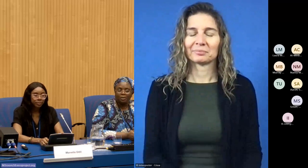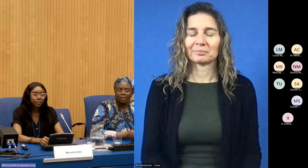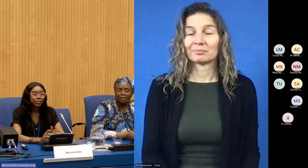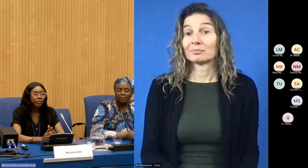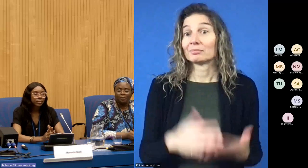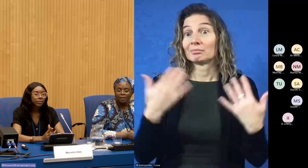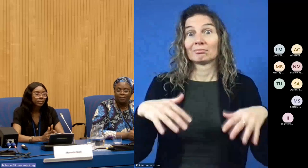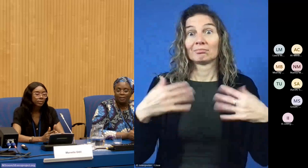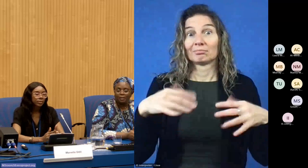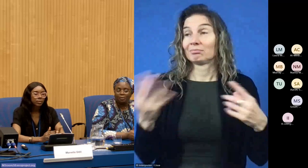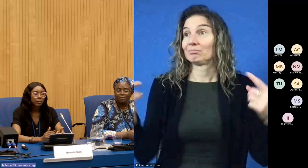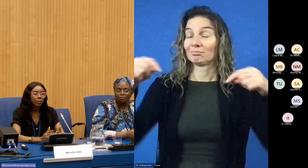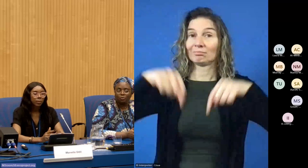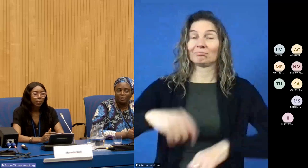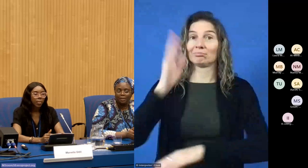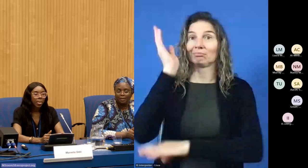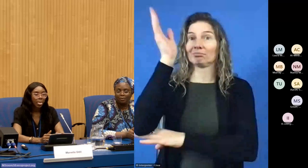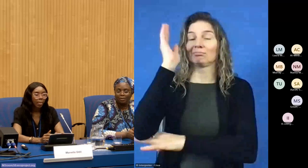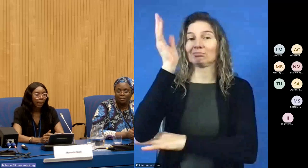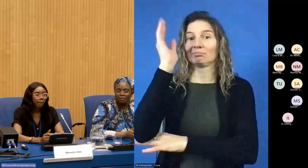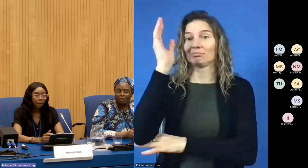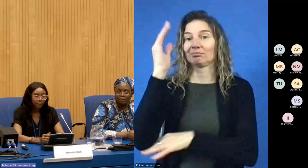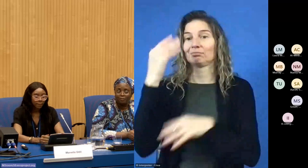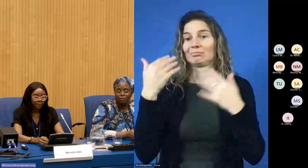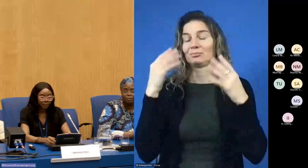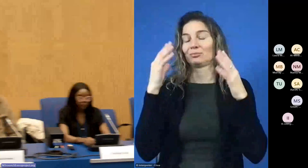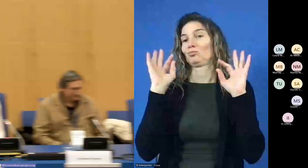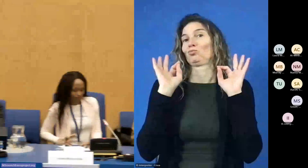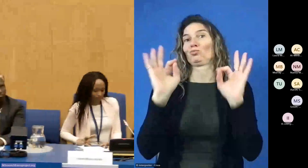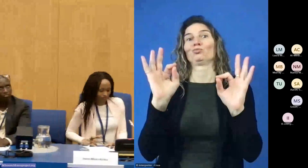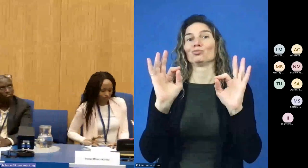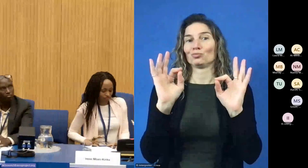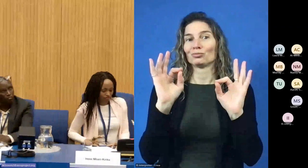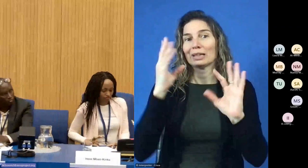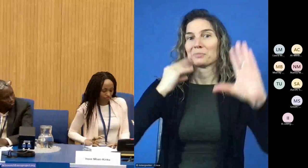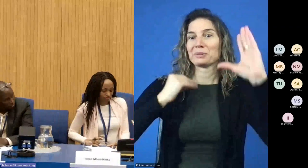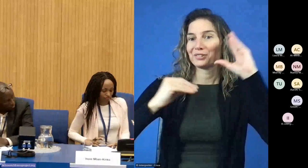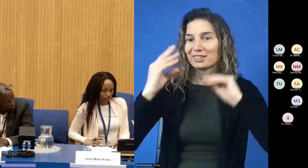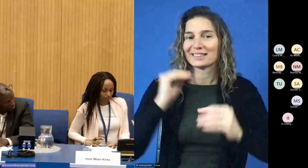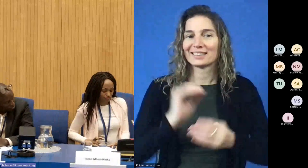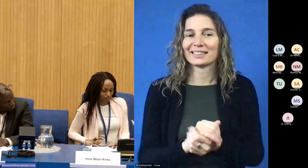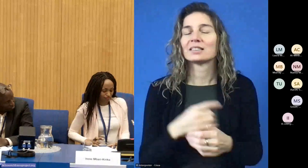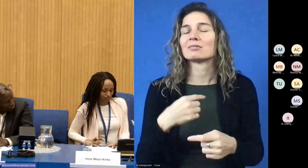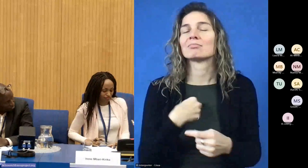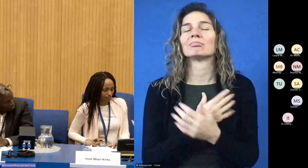coming here. What I would love to do is to collaborate with organisations that